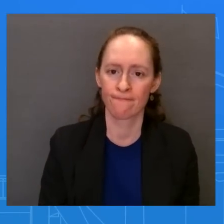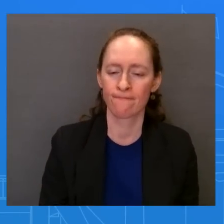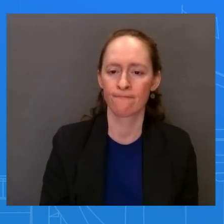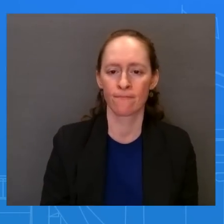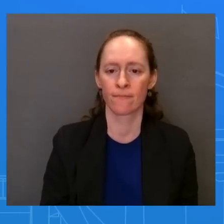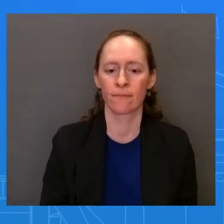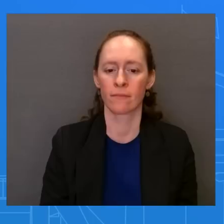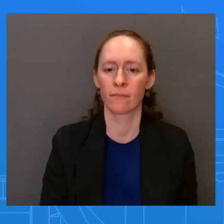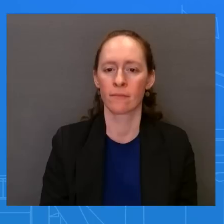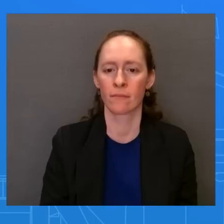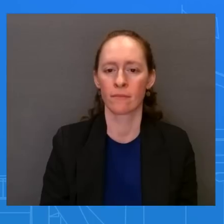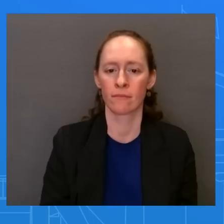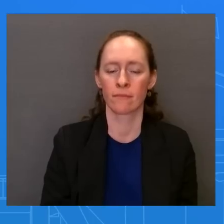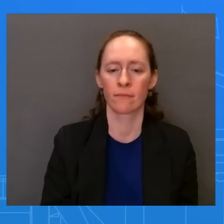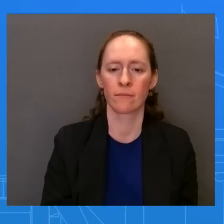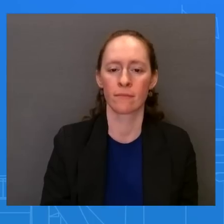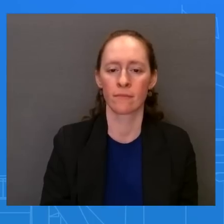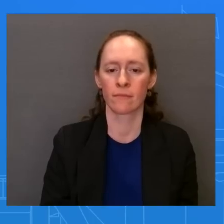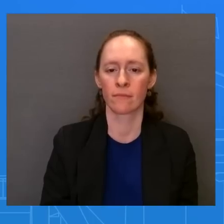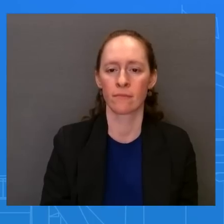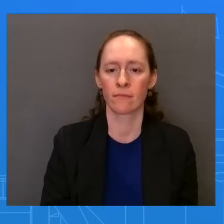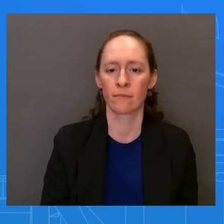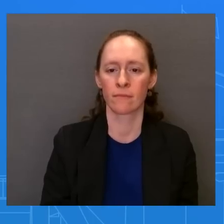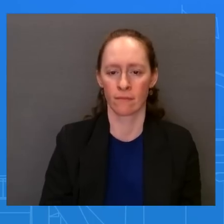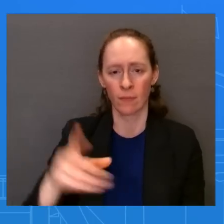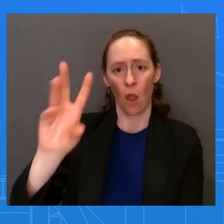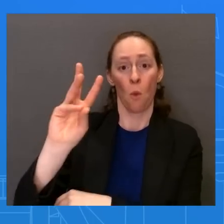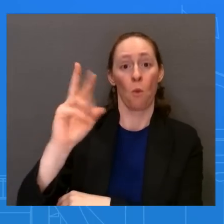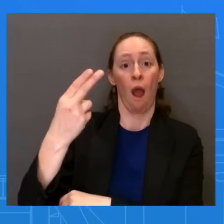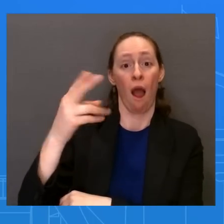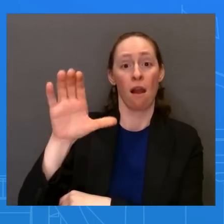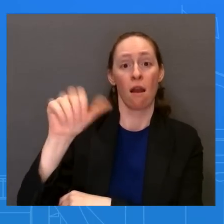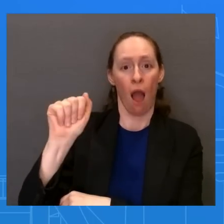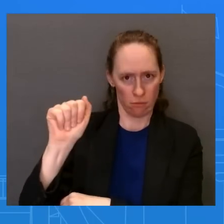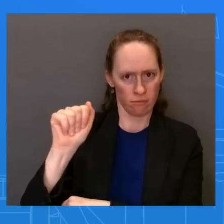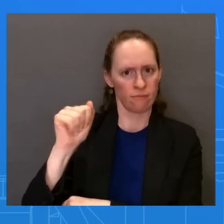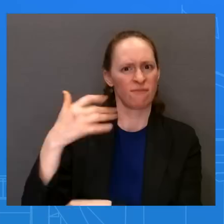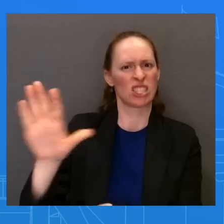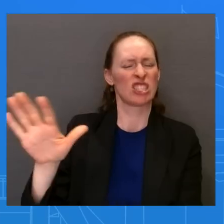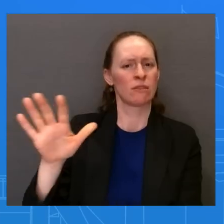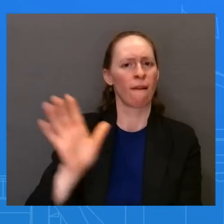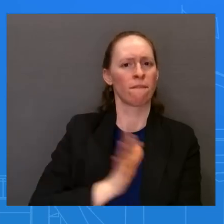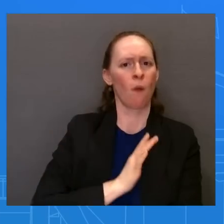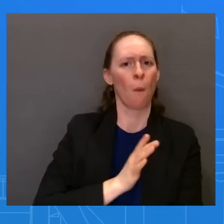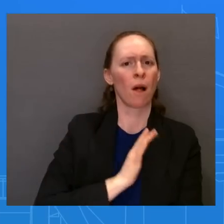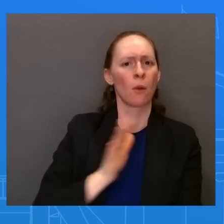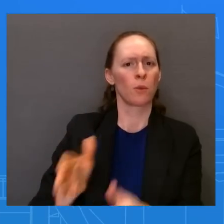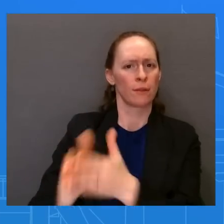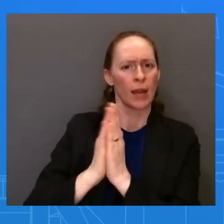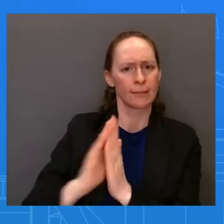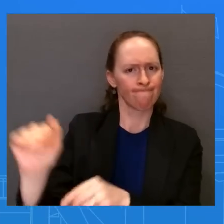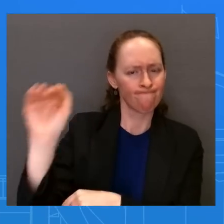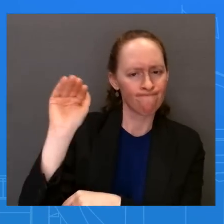to have Richard Sauber come to the briefing and take questions. To follow up on that, would you commit to having the White House Counsel come here